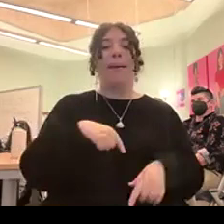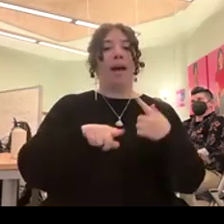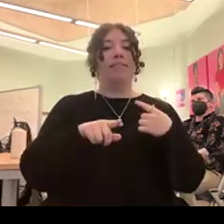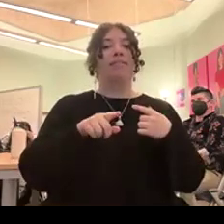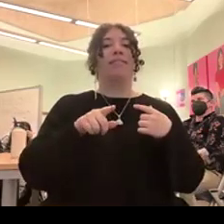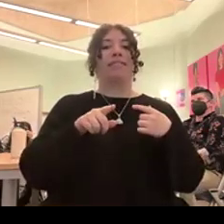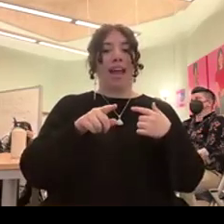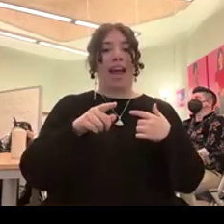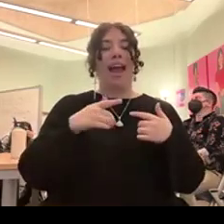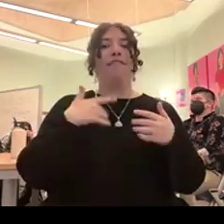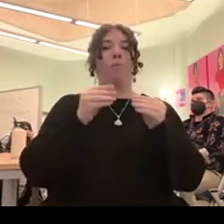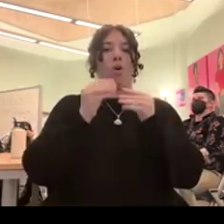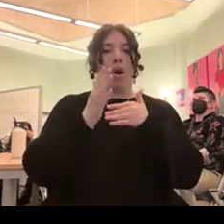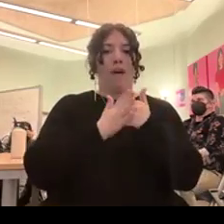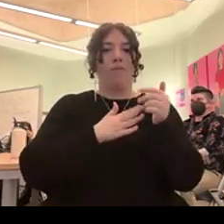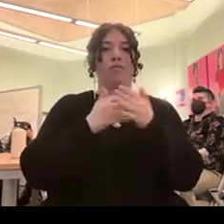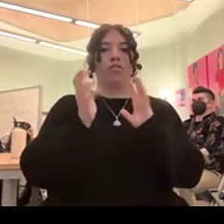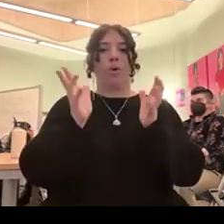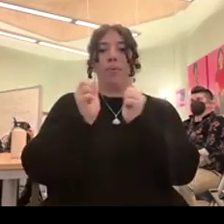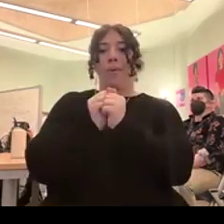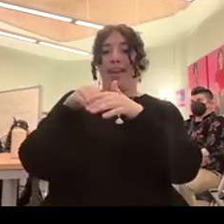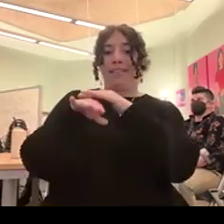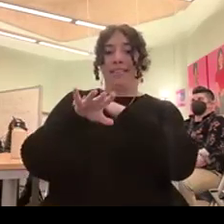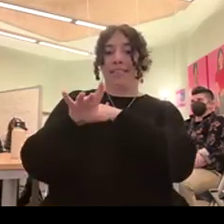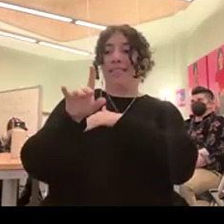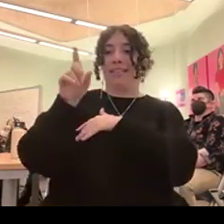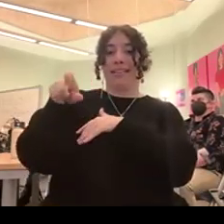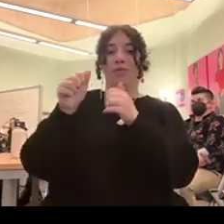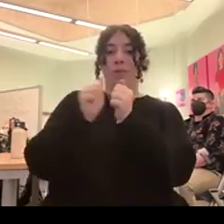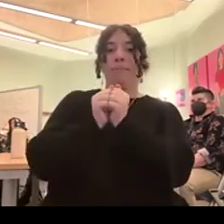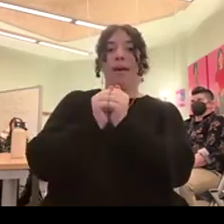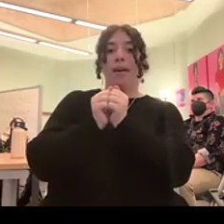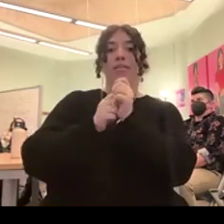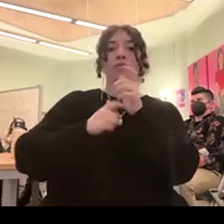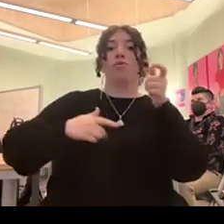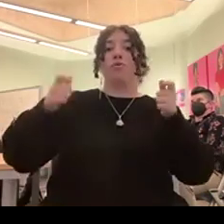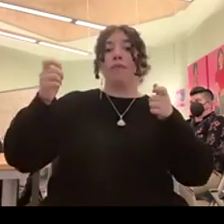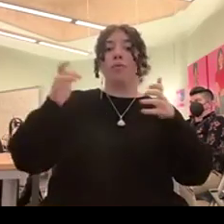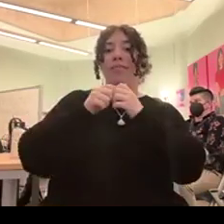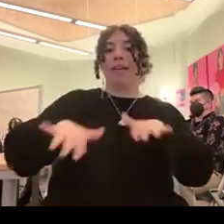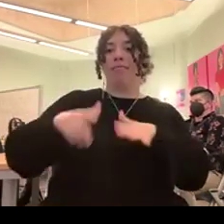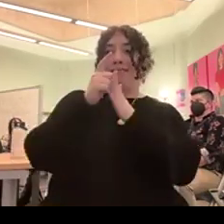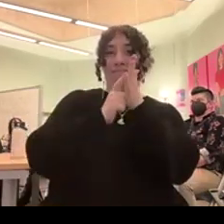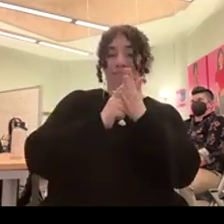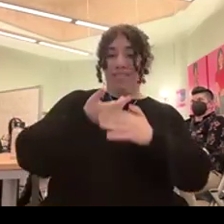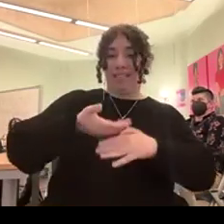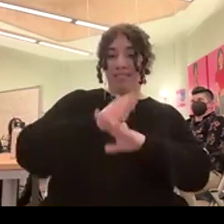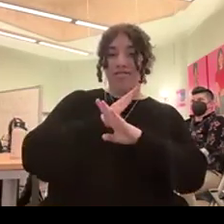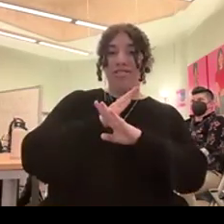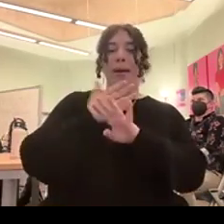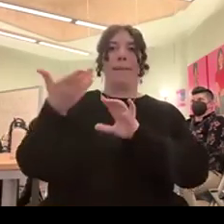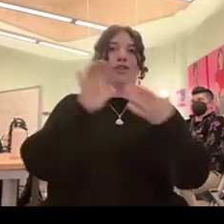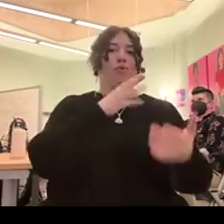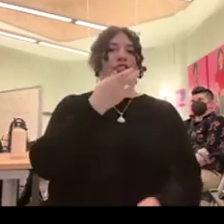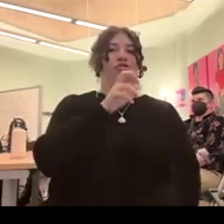needs with my supervisor without the legal protections than I did with HR. I think they